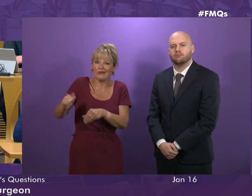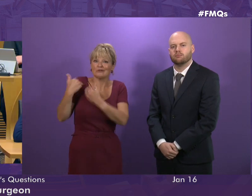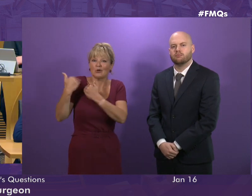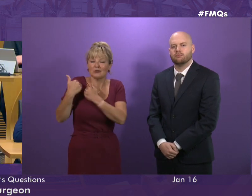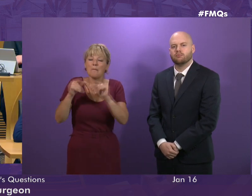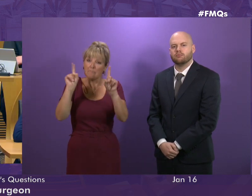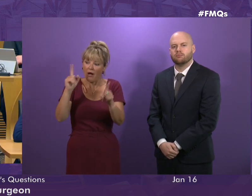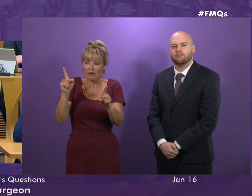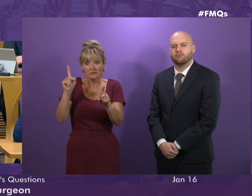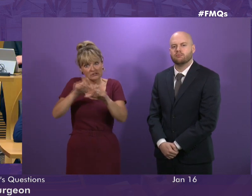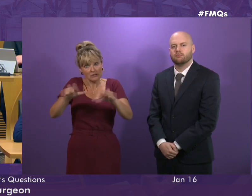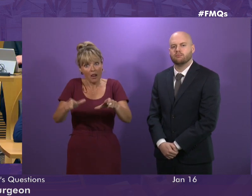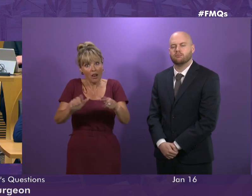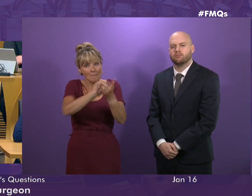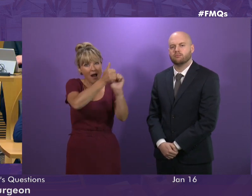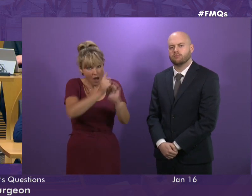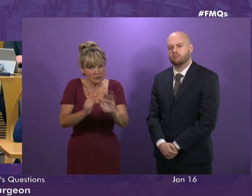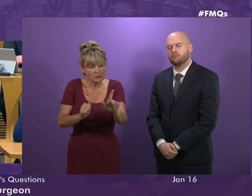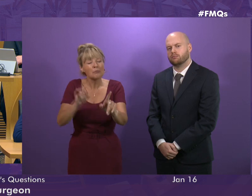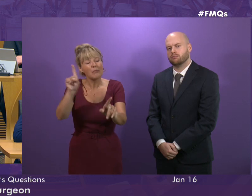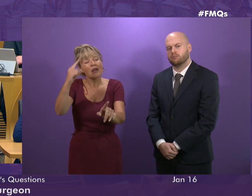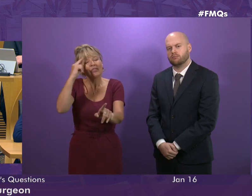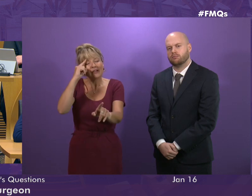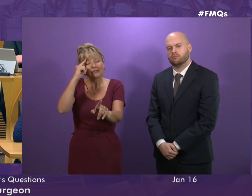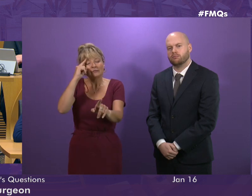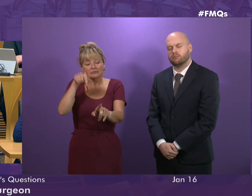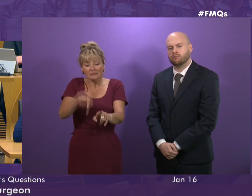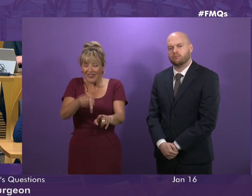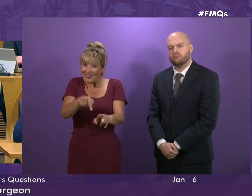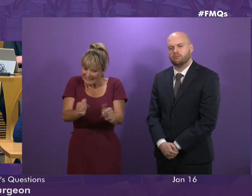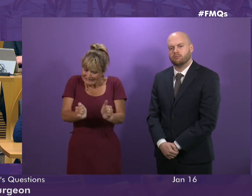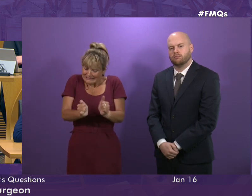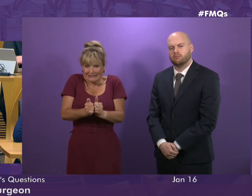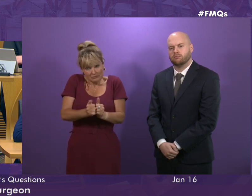is really important to recognise the benefit that those deals are bringing and will bring